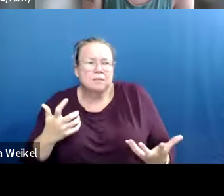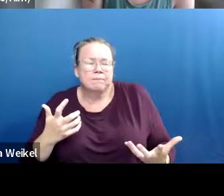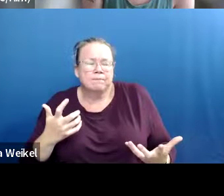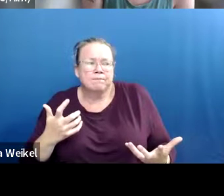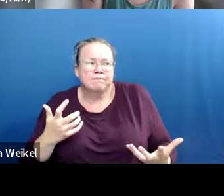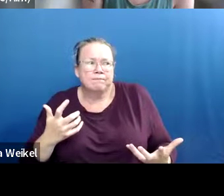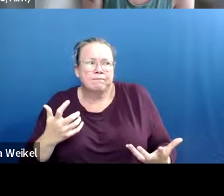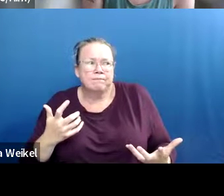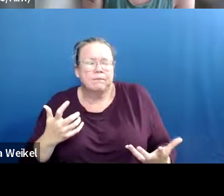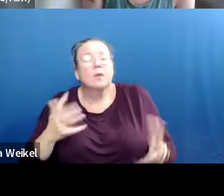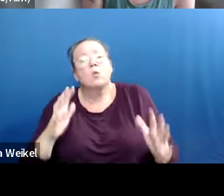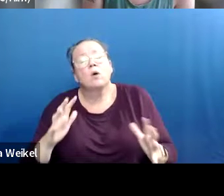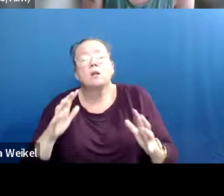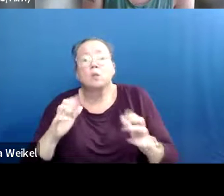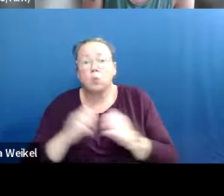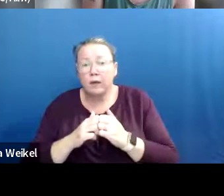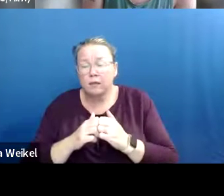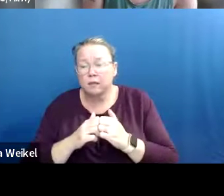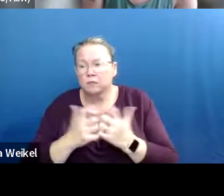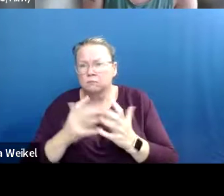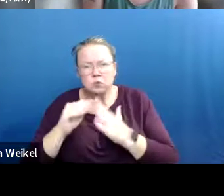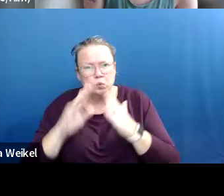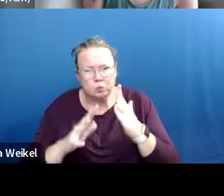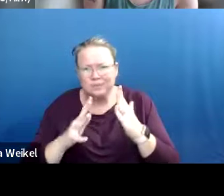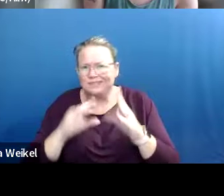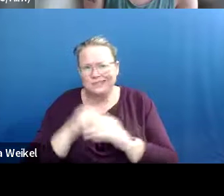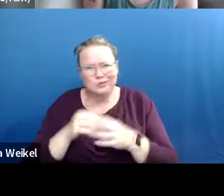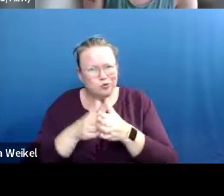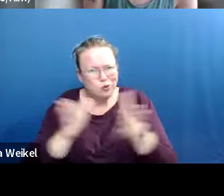Rosie Vazquez: like with even students in general, and